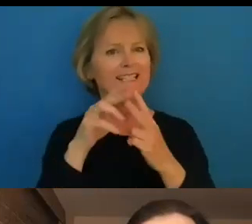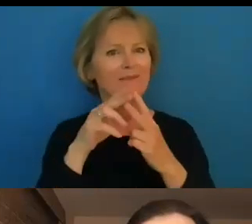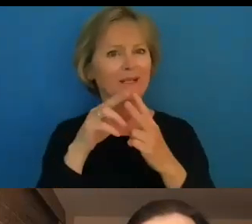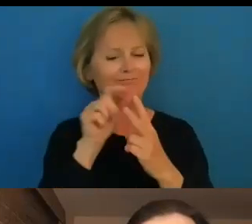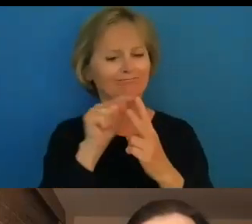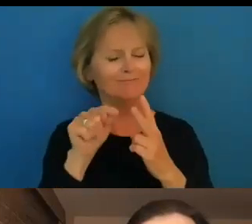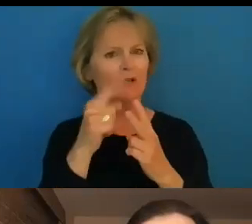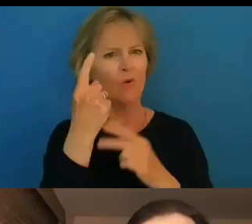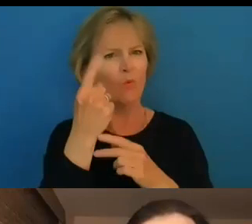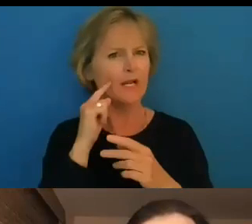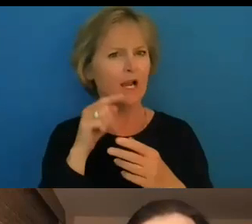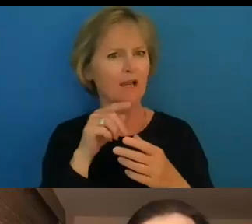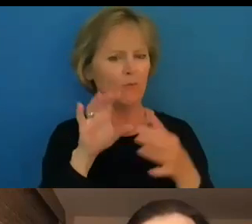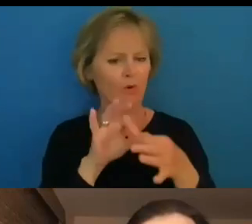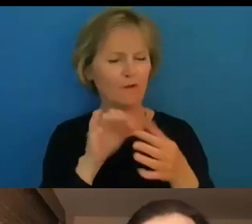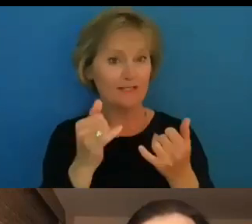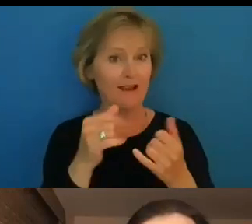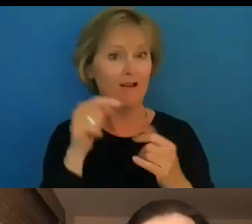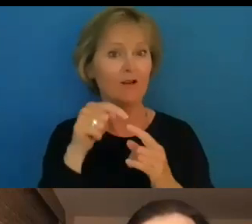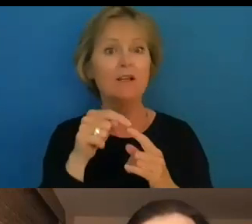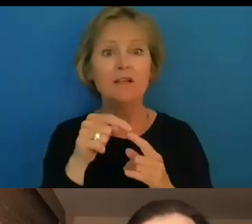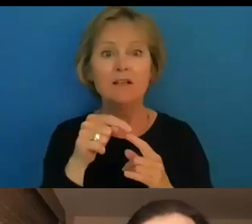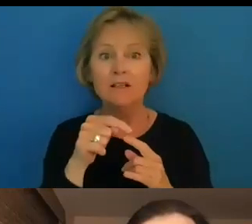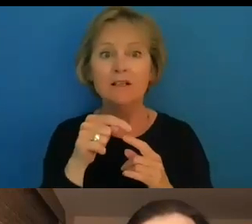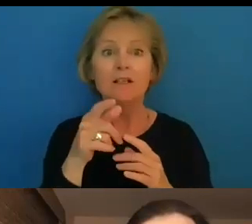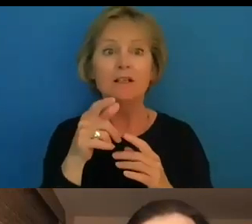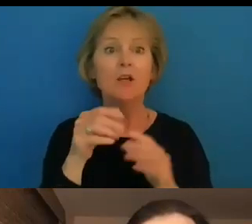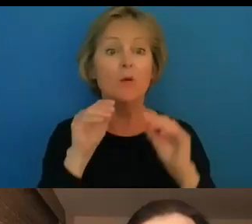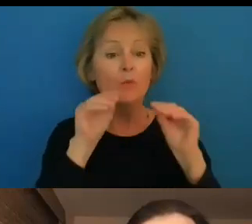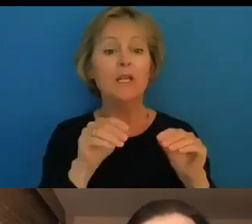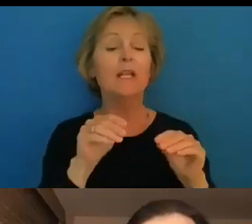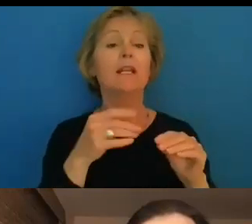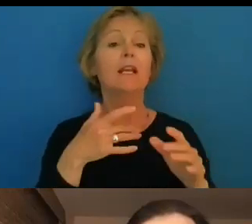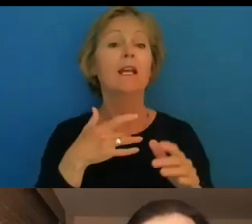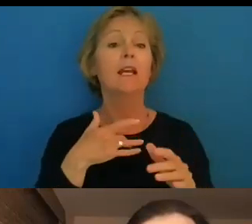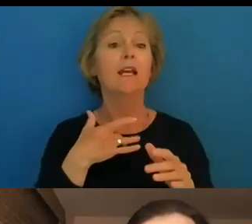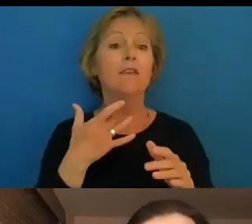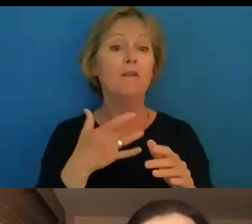one I'm referencing right now is called, "The Coronavirus is Putting the Failings of Ableism and Individualism on Full Display".